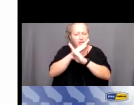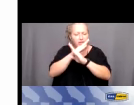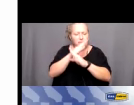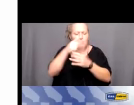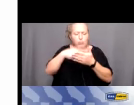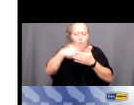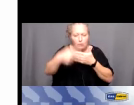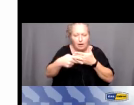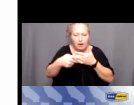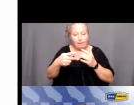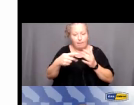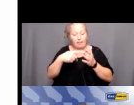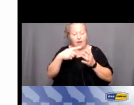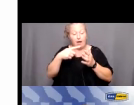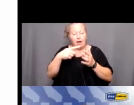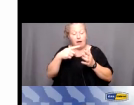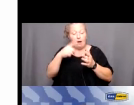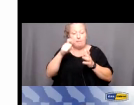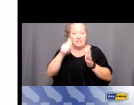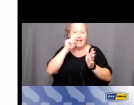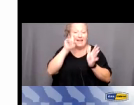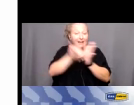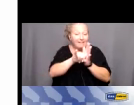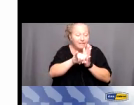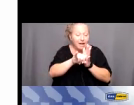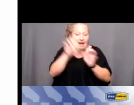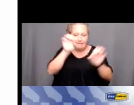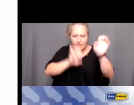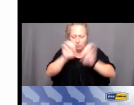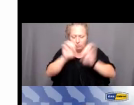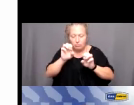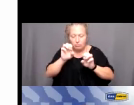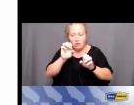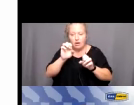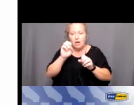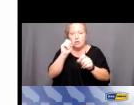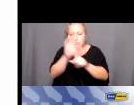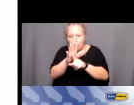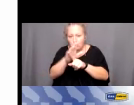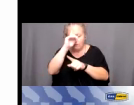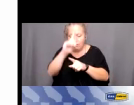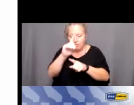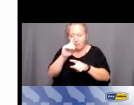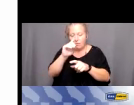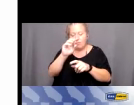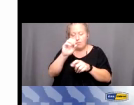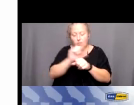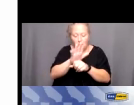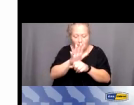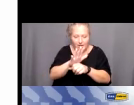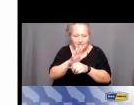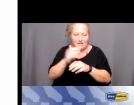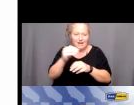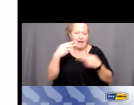that includes identifying and evaluating employee exposures to covid 19 health hazards.